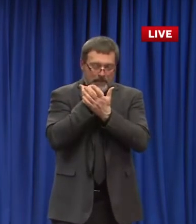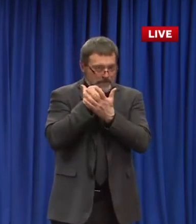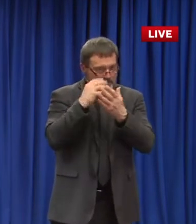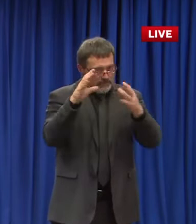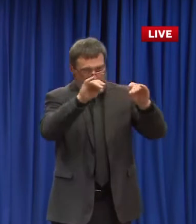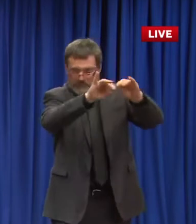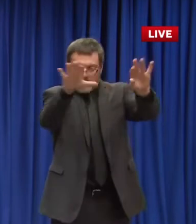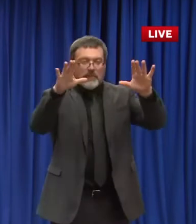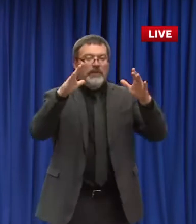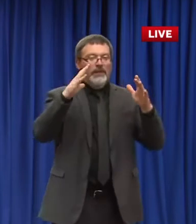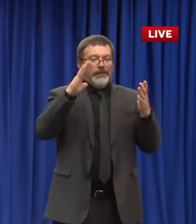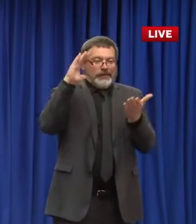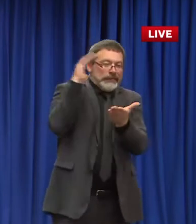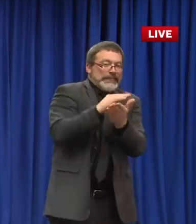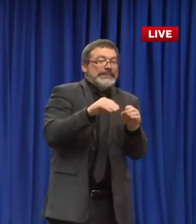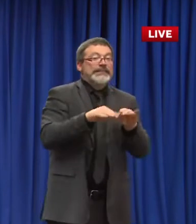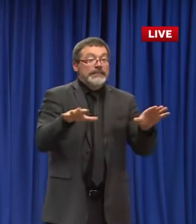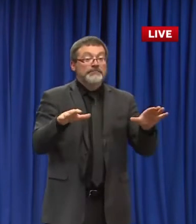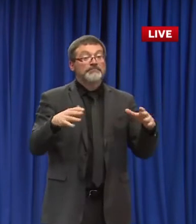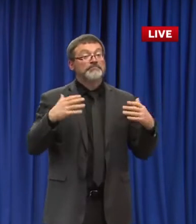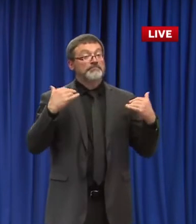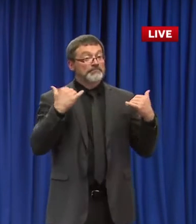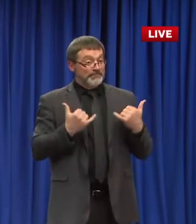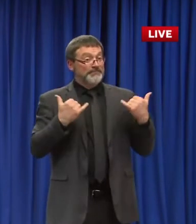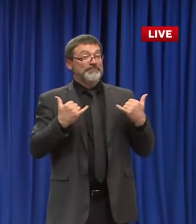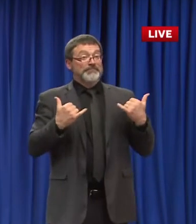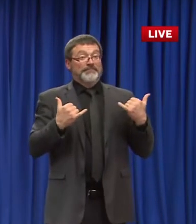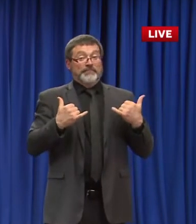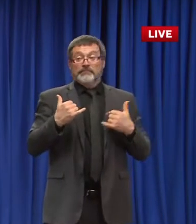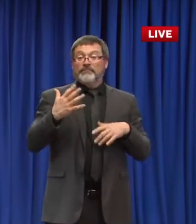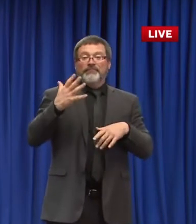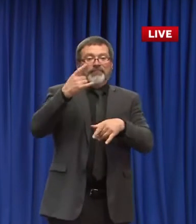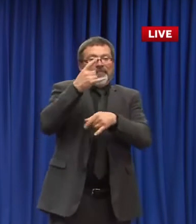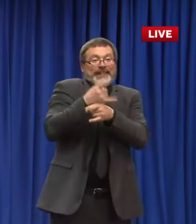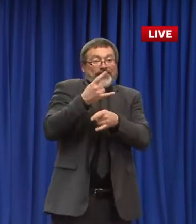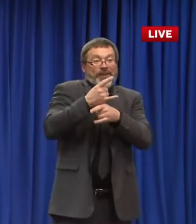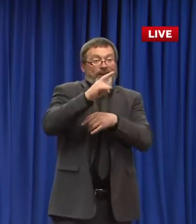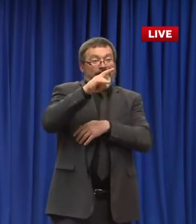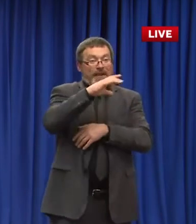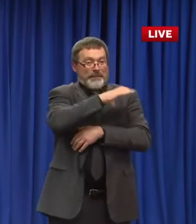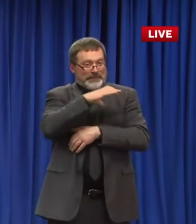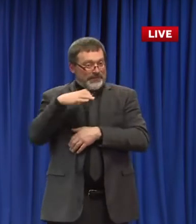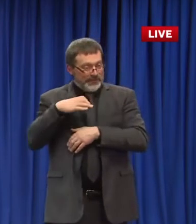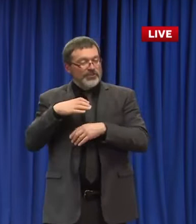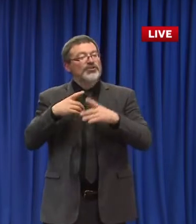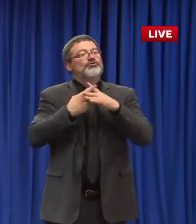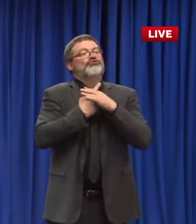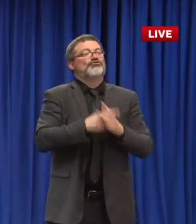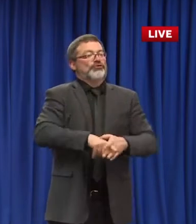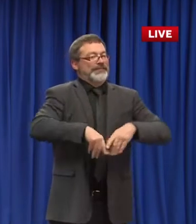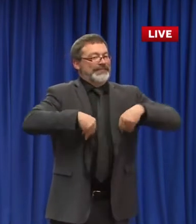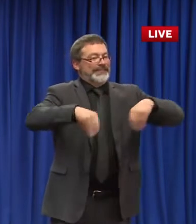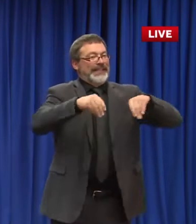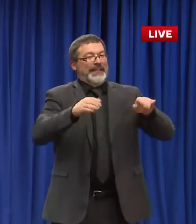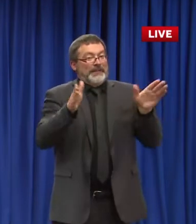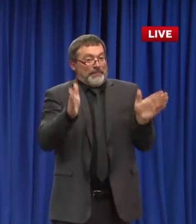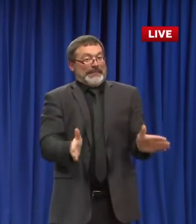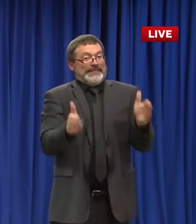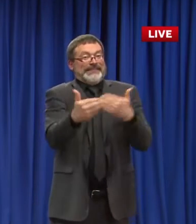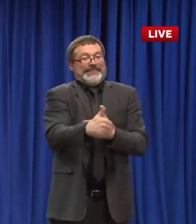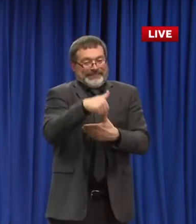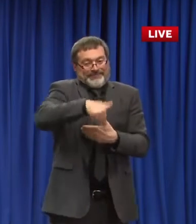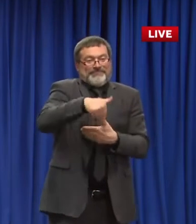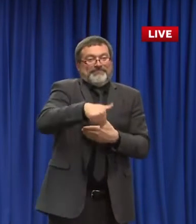WE HAVE TO HELP ENSURE THE MITIGATION OF THE SPREAD OF THE COVID VIRUS THIS WEEK THE NEW HAMPSHIRE LIQUOR COMMISSION STARTED SELLING BOXES OF MASS TO CUSTOMERS AT ALL OF THEIR